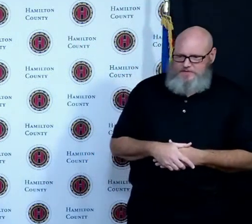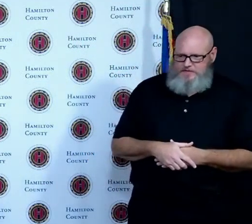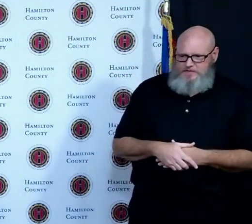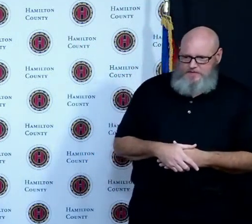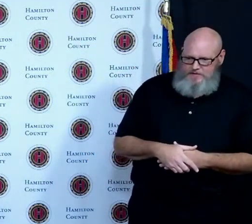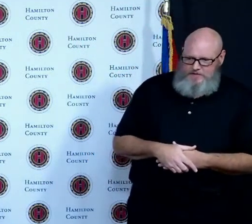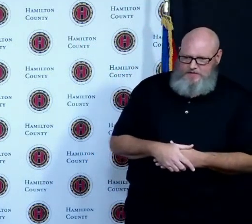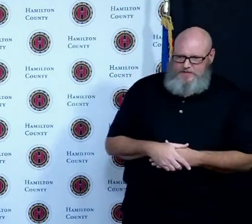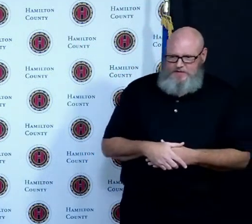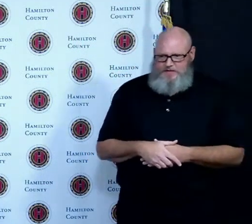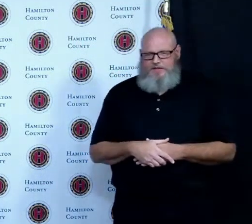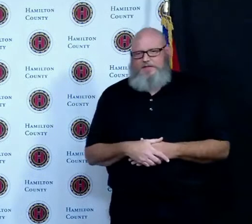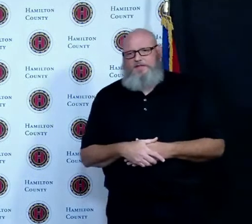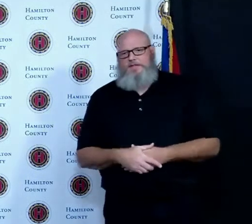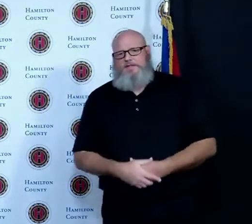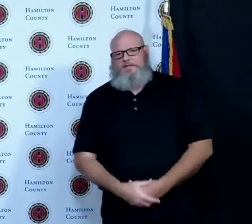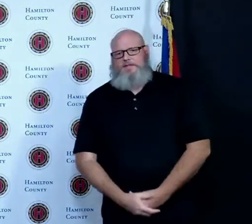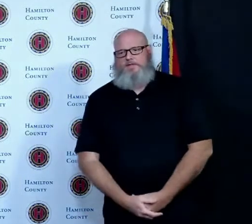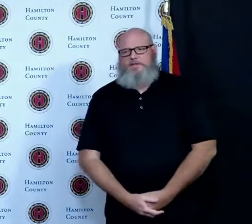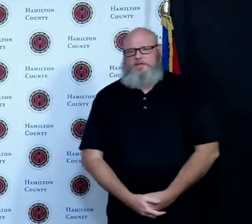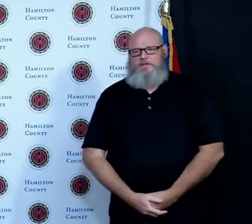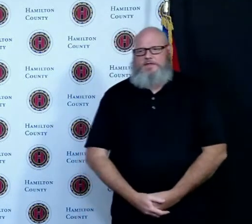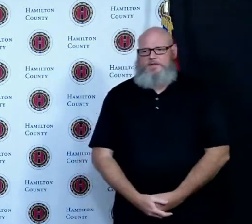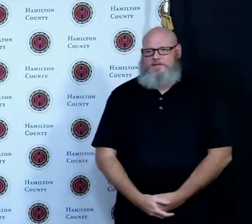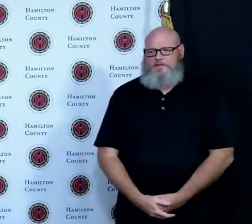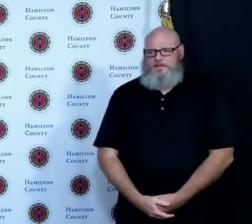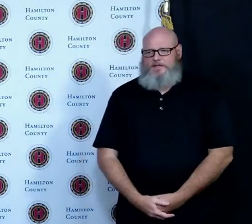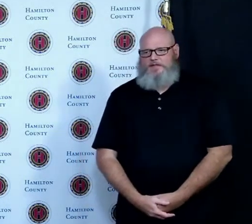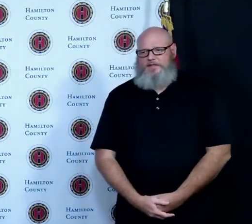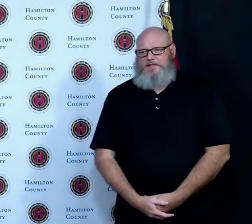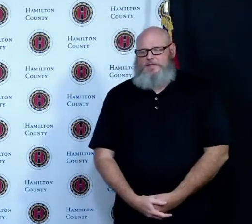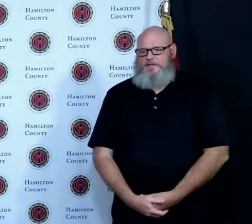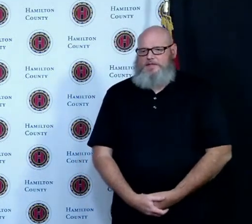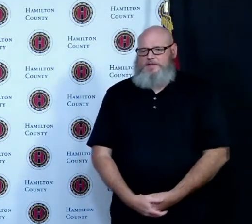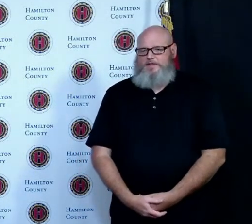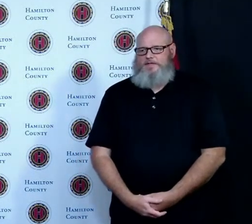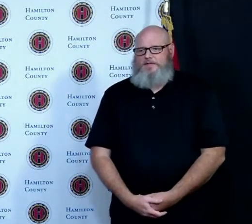or Commissioner Kesterman I apologize if this was at the top of the briefing I was having some